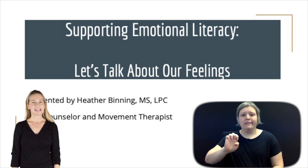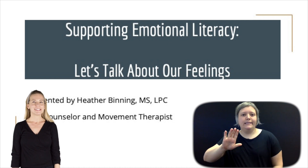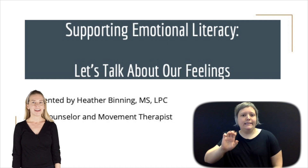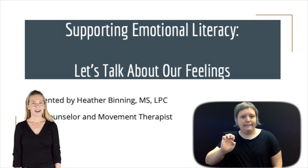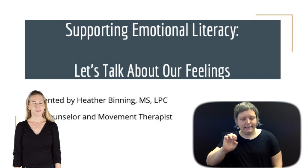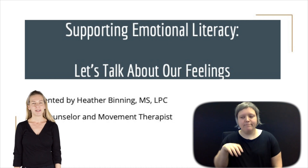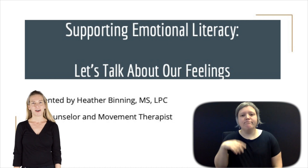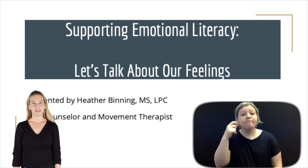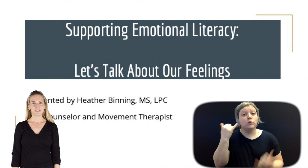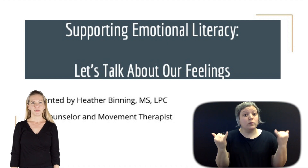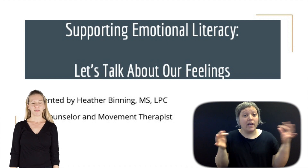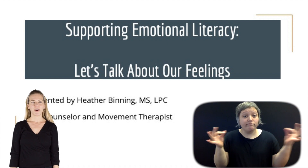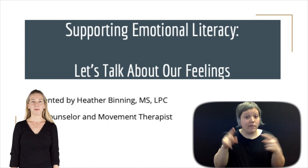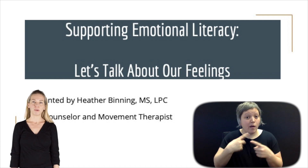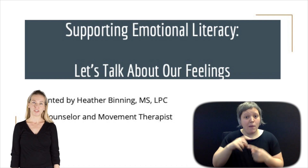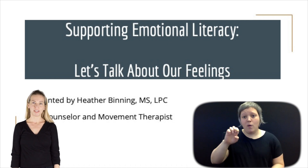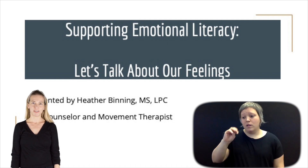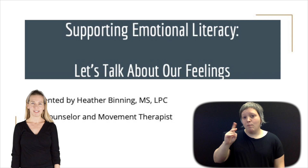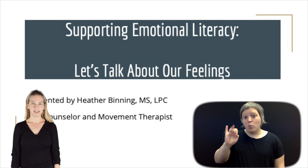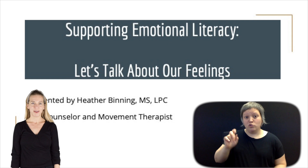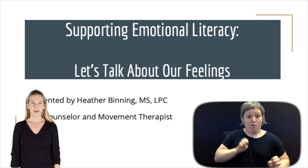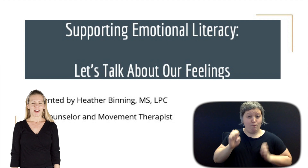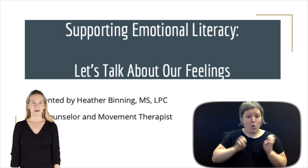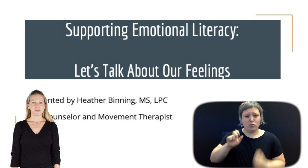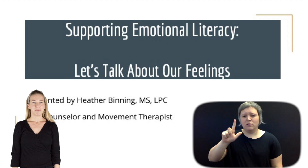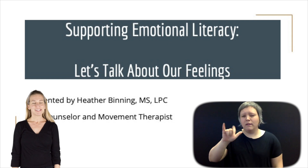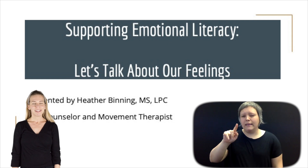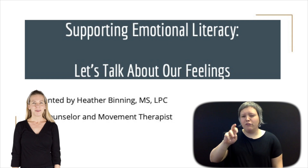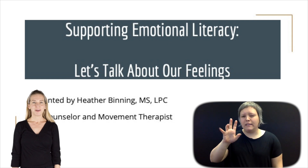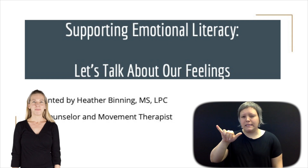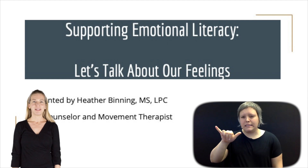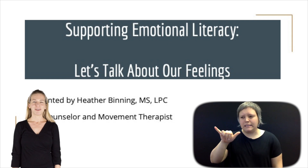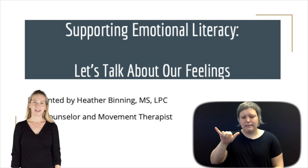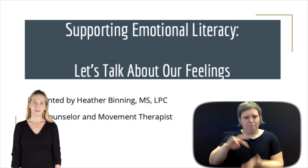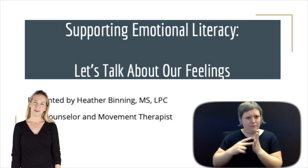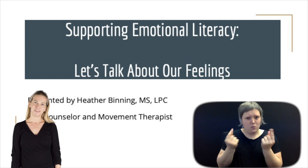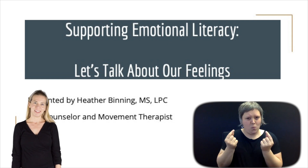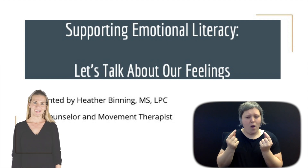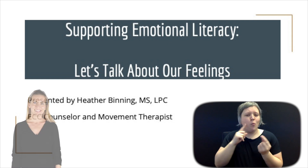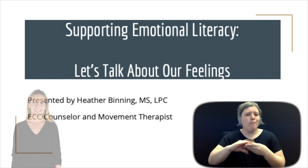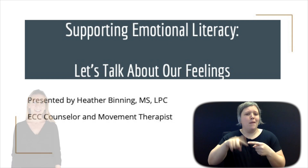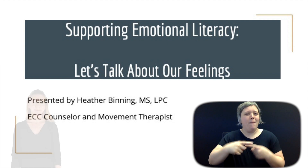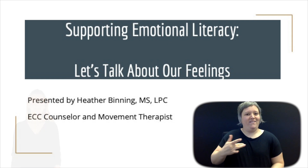Today I will be talking to you about emotional literacy, so basically we're going to be talking about our feelings today.